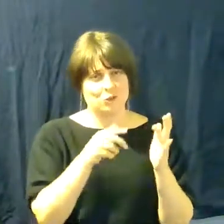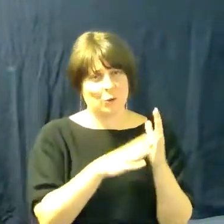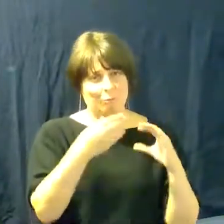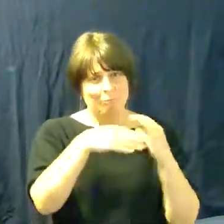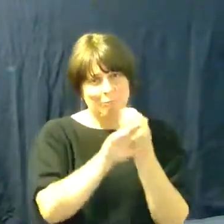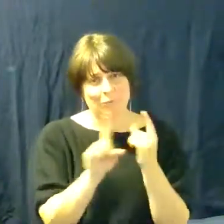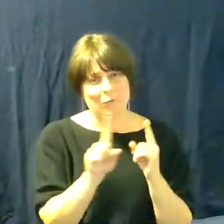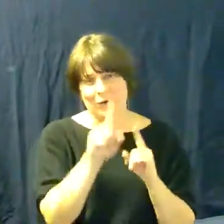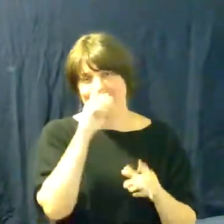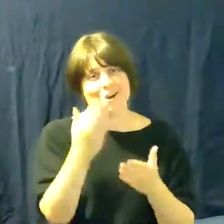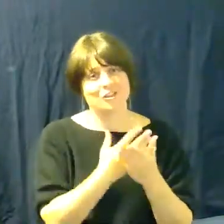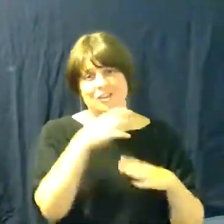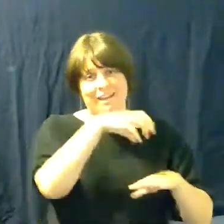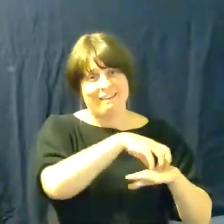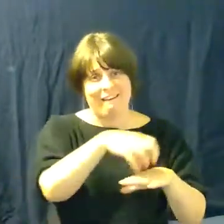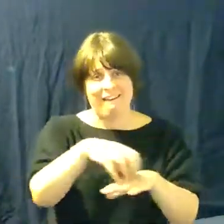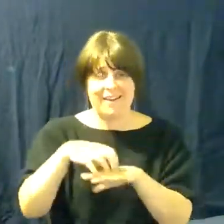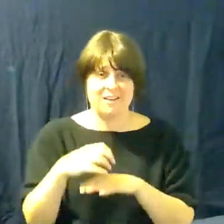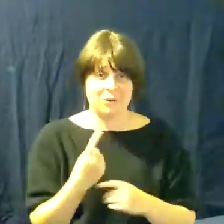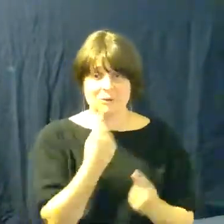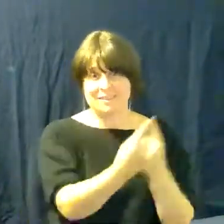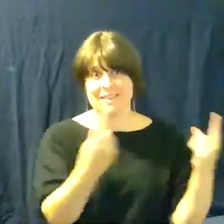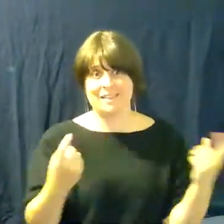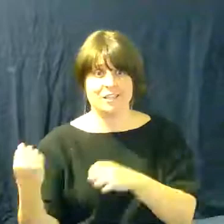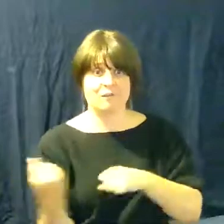Australia and meet, but the only problem with Zoom is that we can't